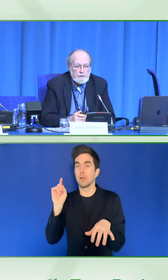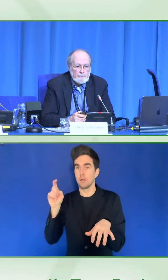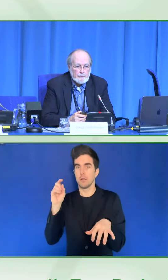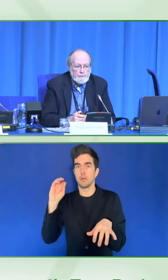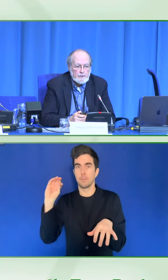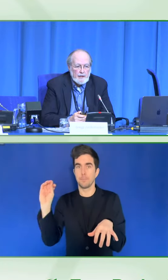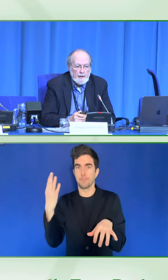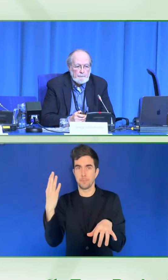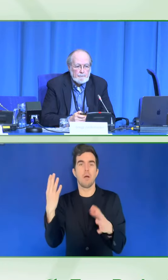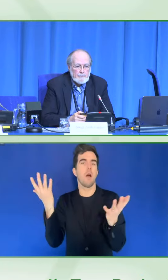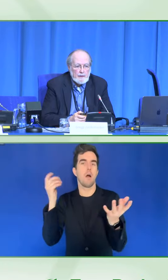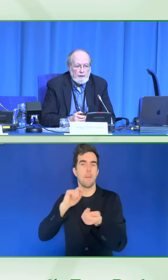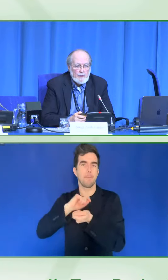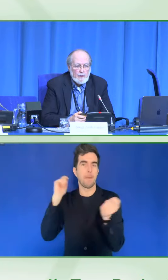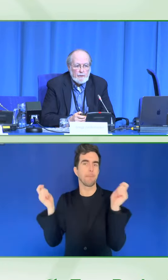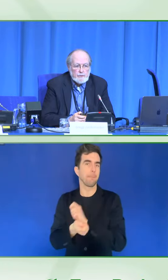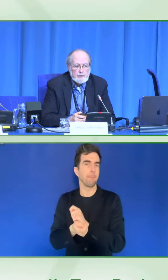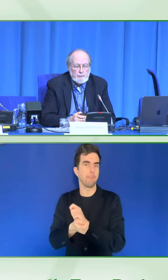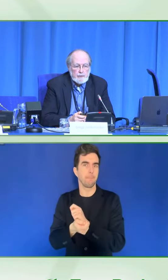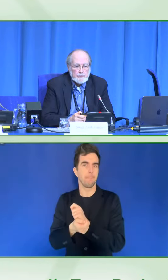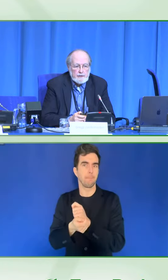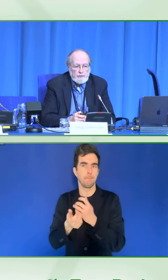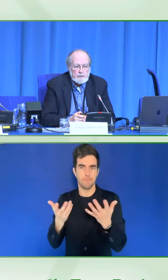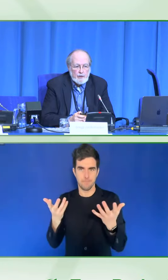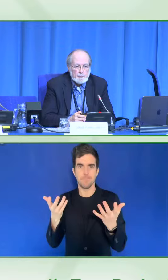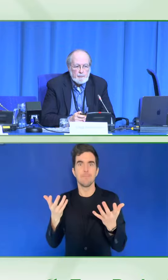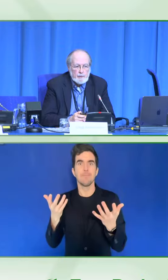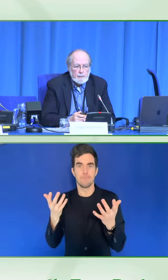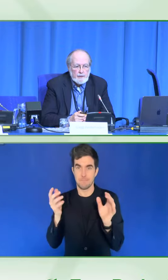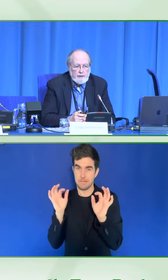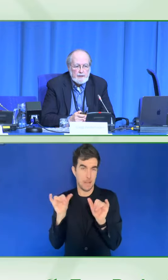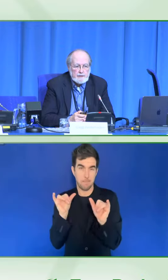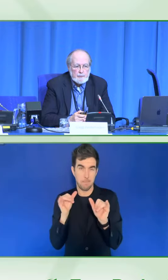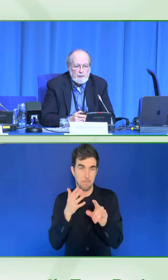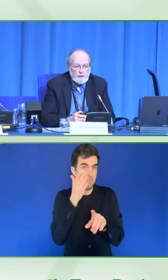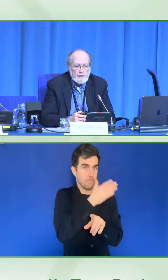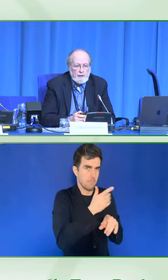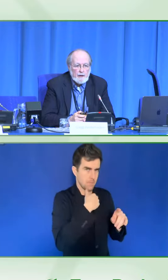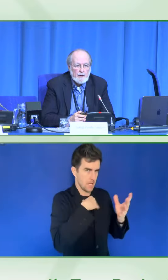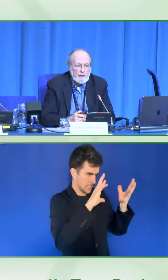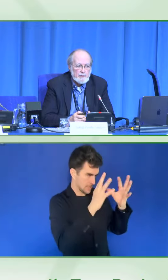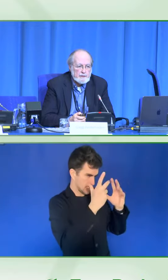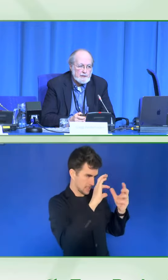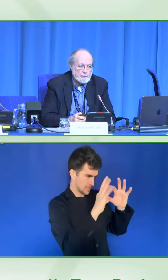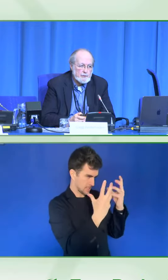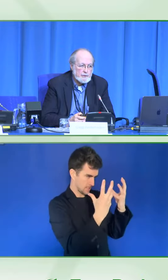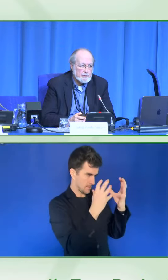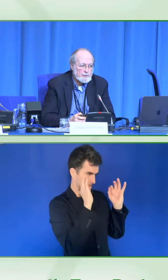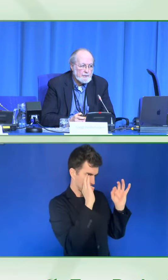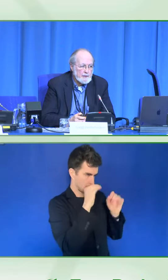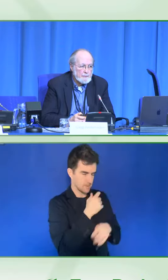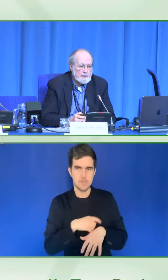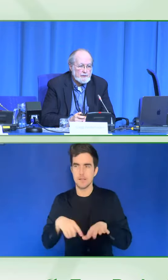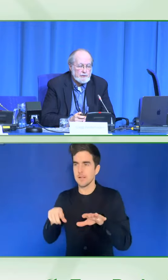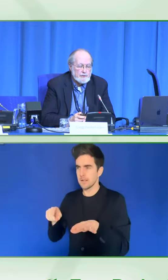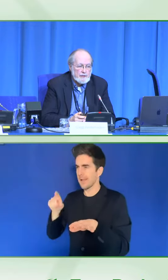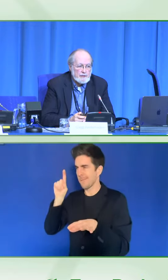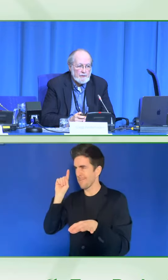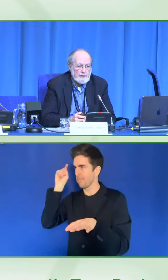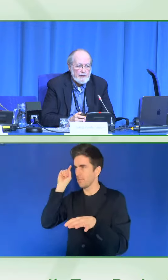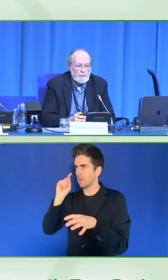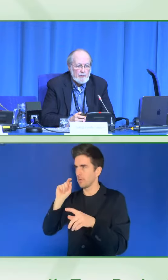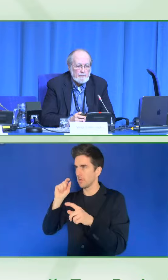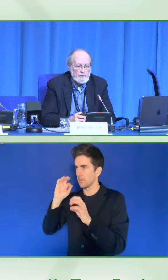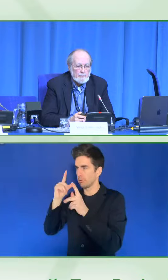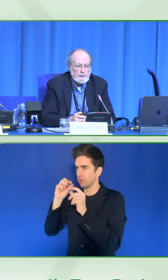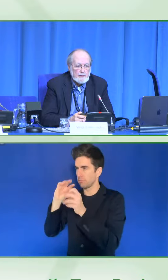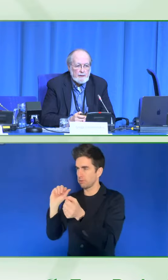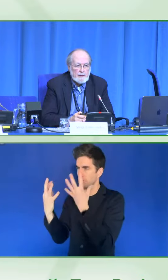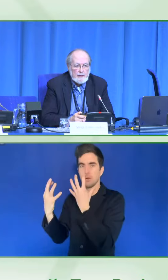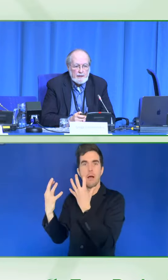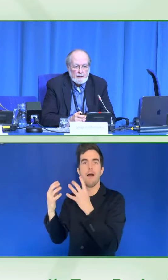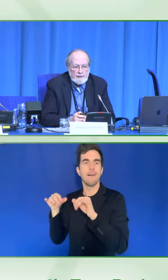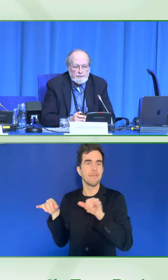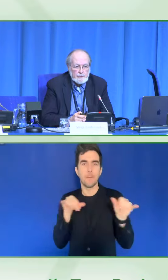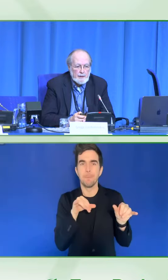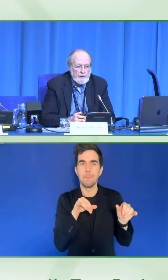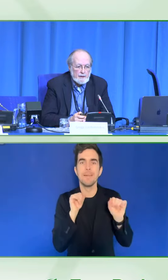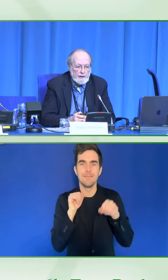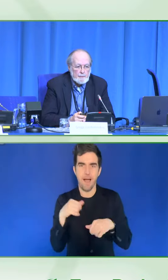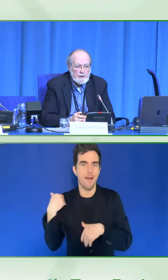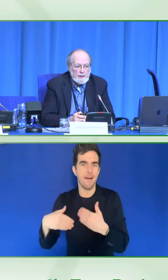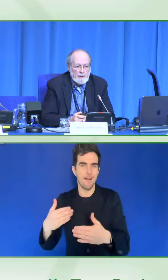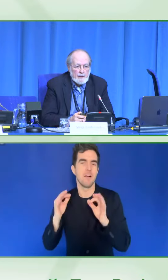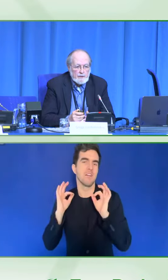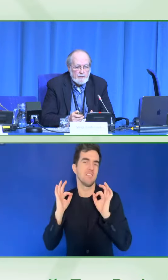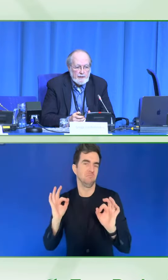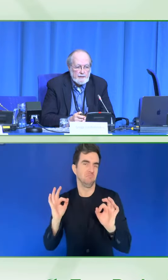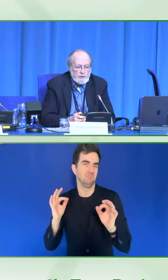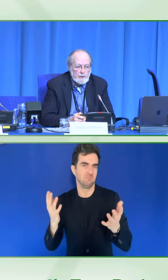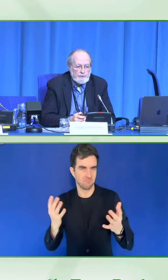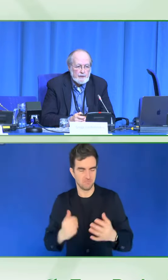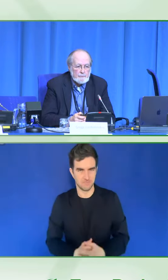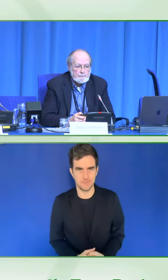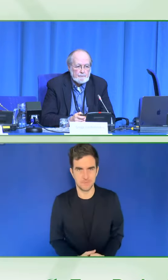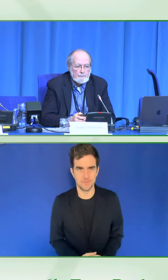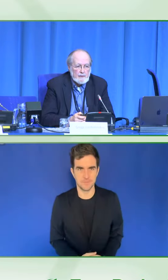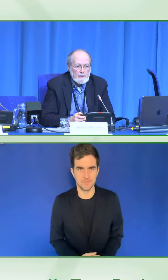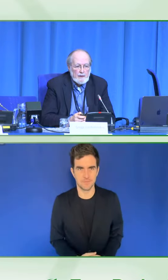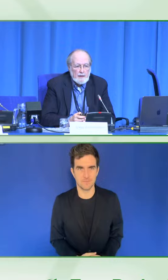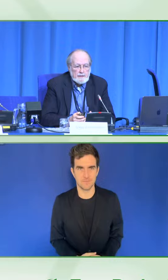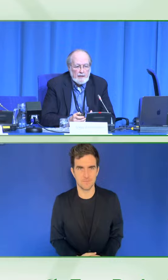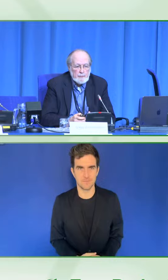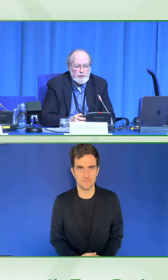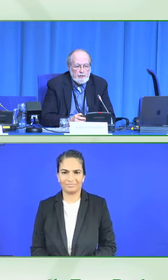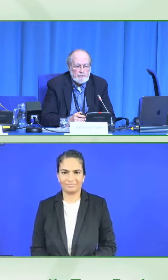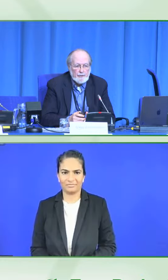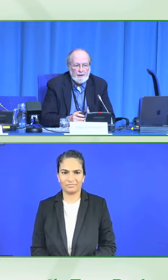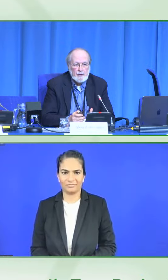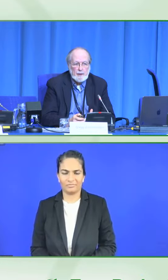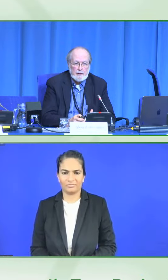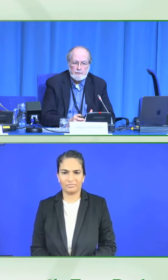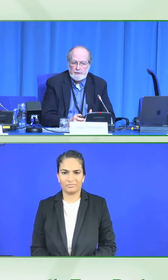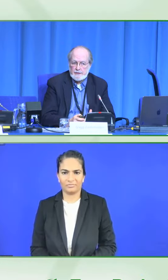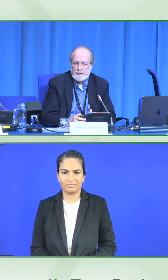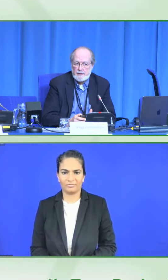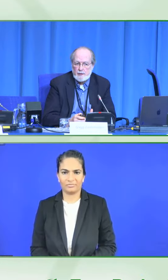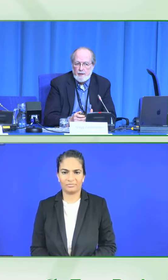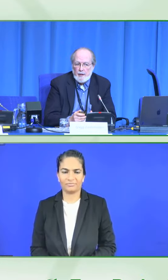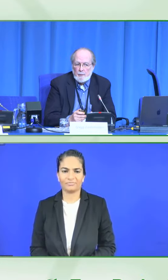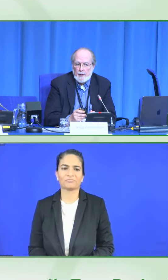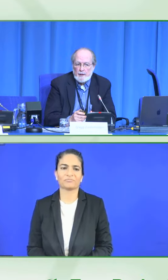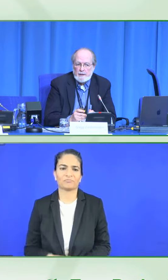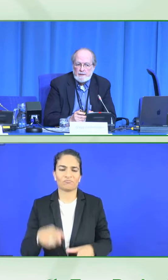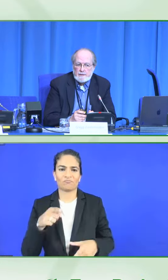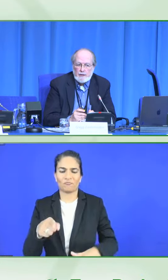The operating systems have at the mall in the control panels and we find larger numbers